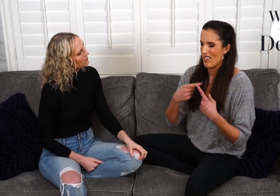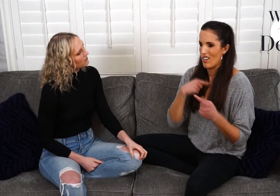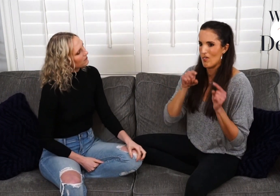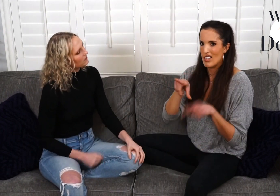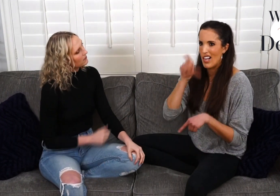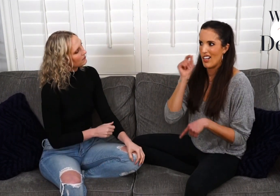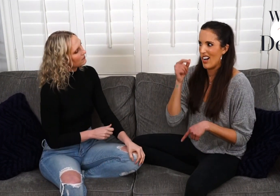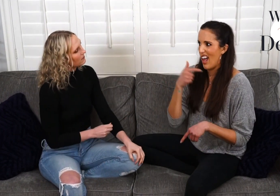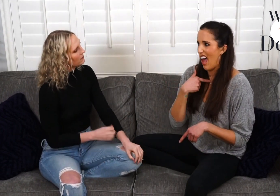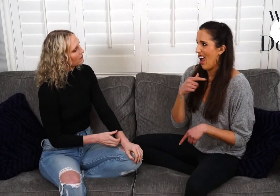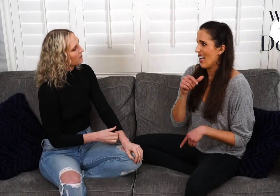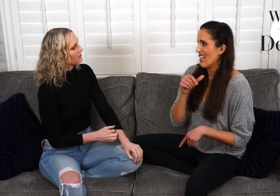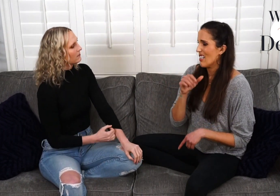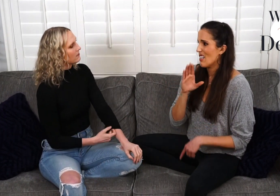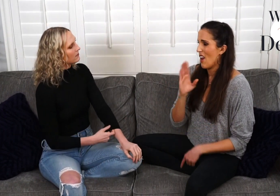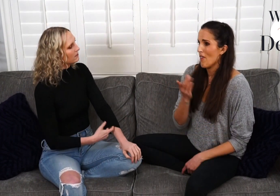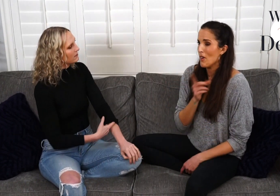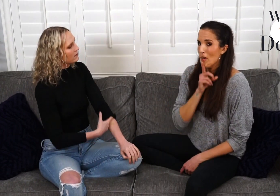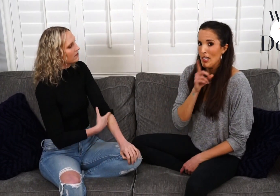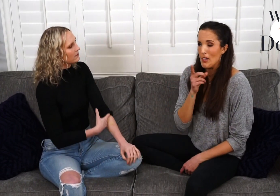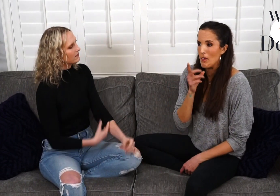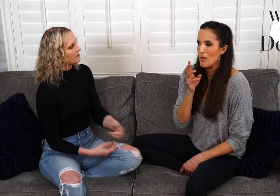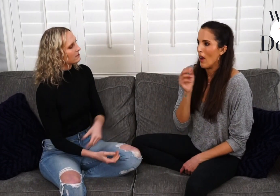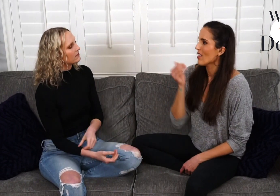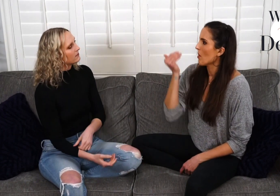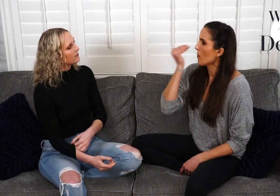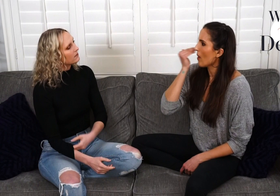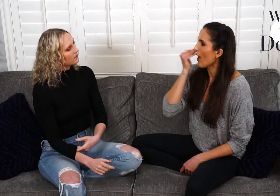because when I went to Gallaudet, I never really